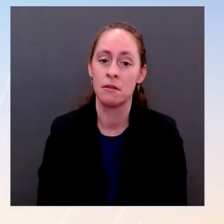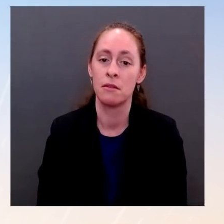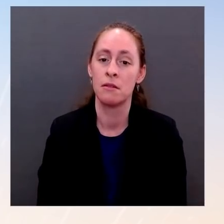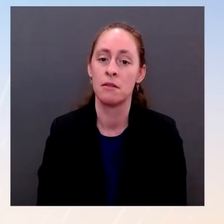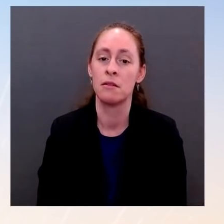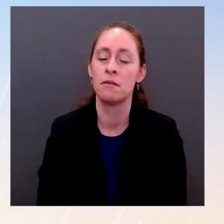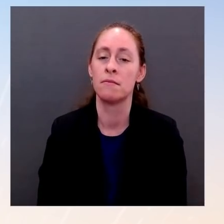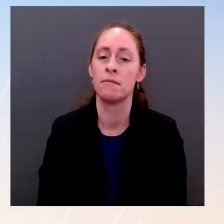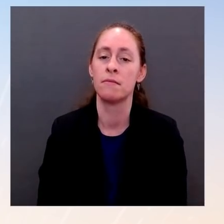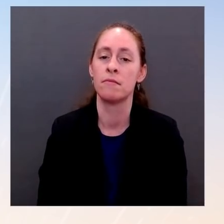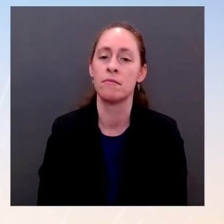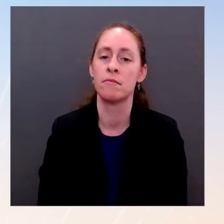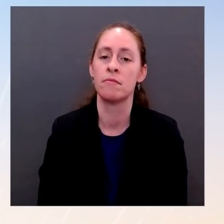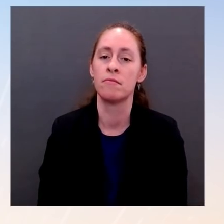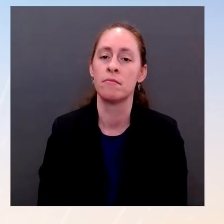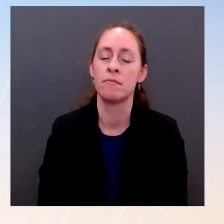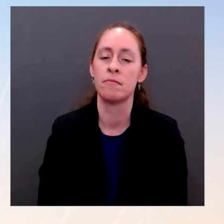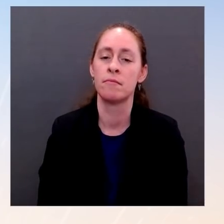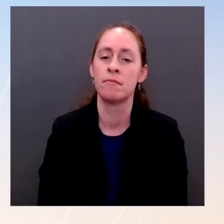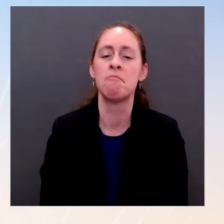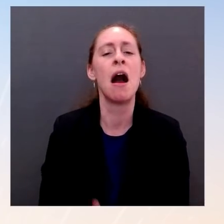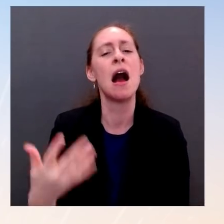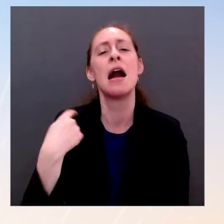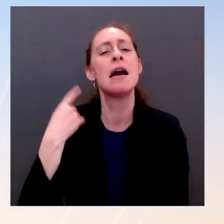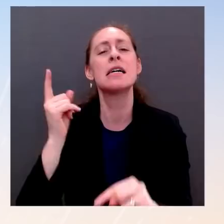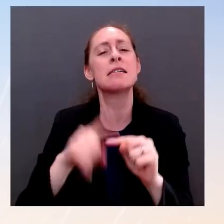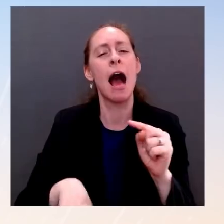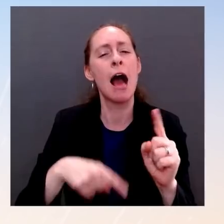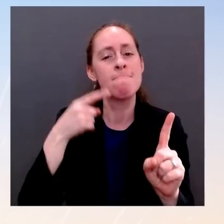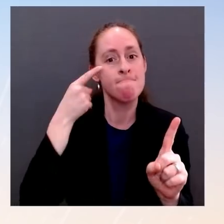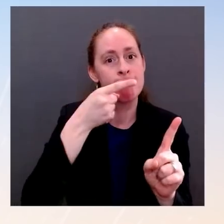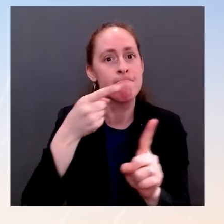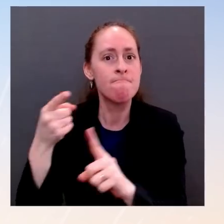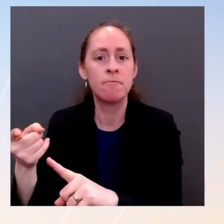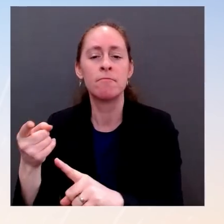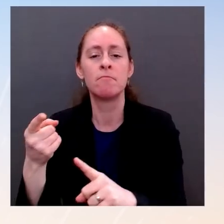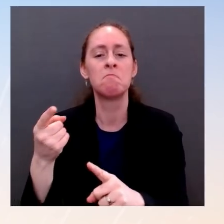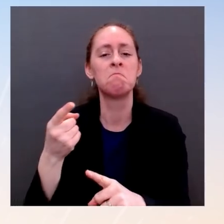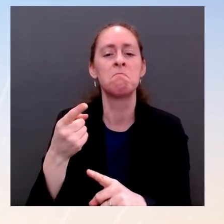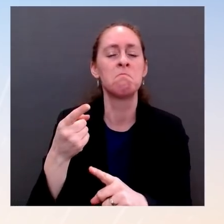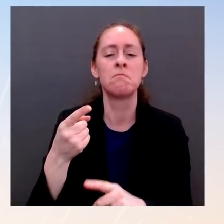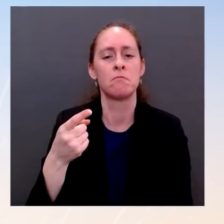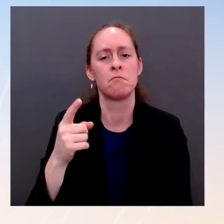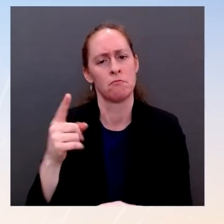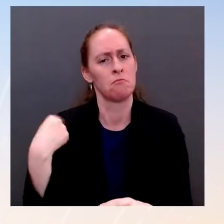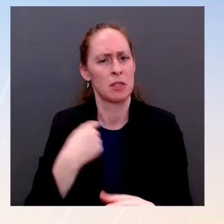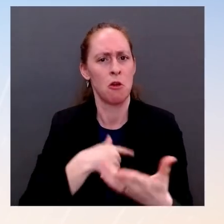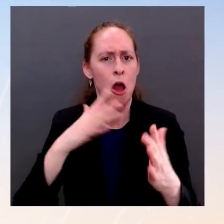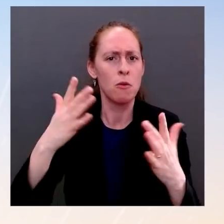critical infrastructure, both in the United States and working closely with our Allies and partners. Ms. Psaki: Weijia. The Press: Thank you.